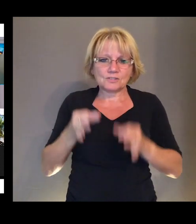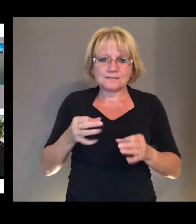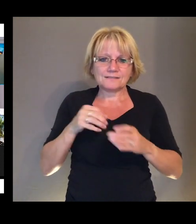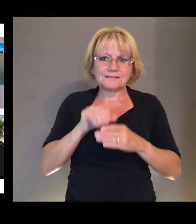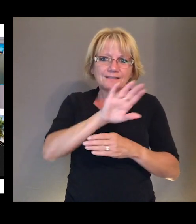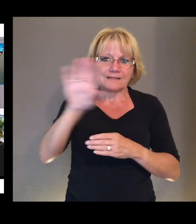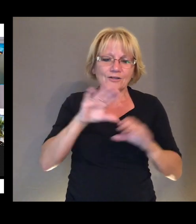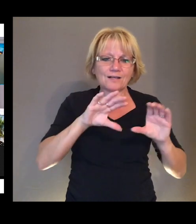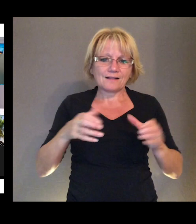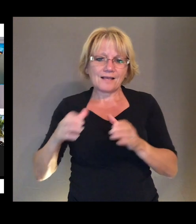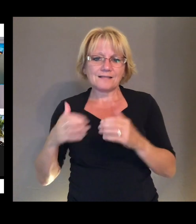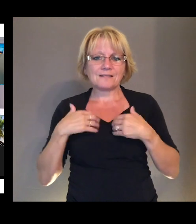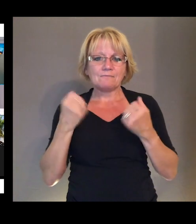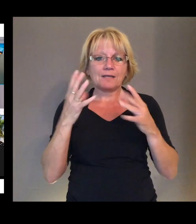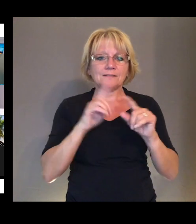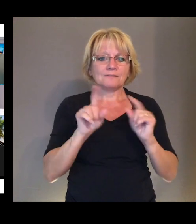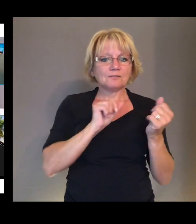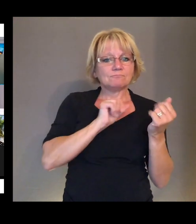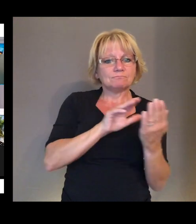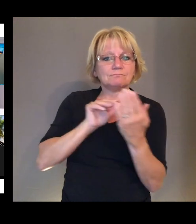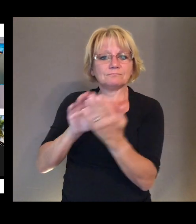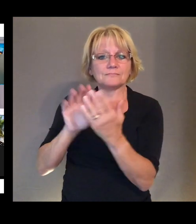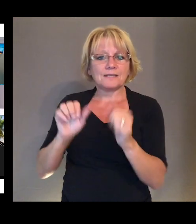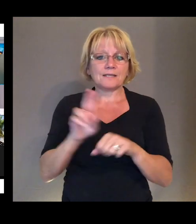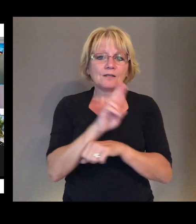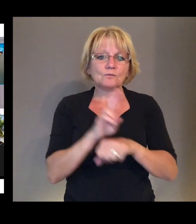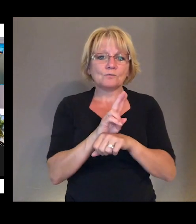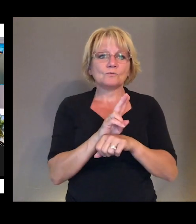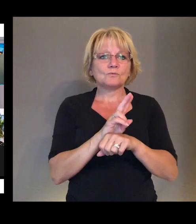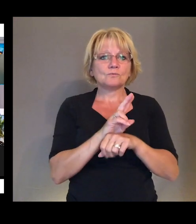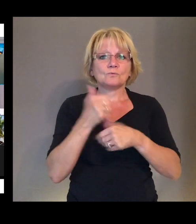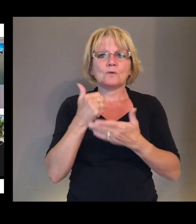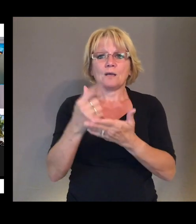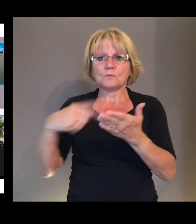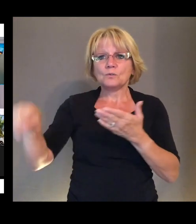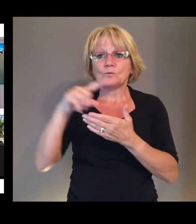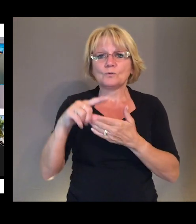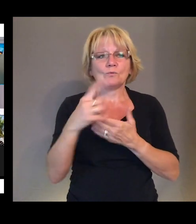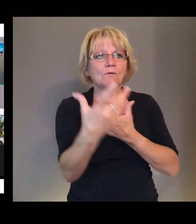and really have a bunch of tactics and solutions and actionable items that you as the viewer